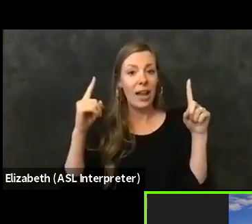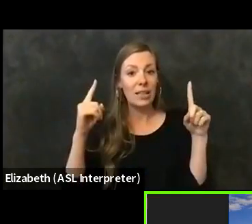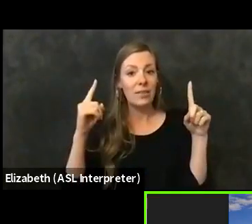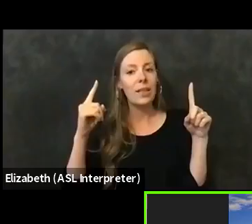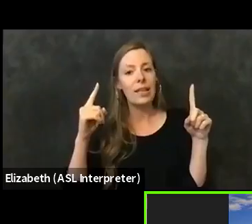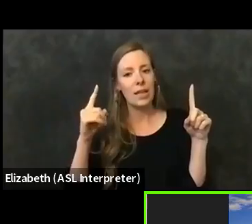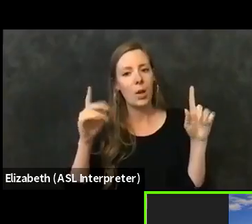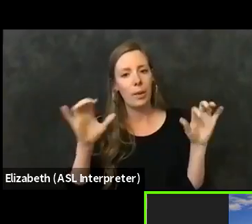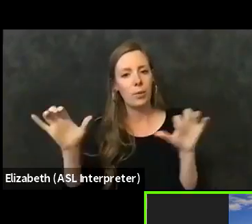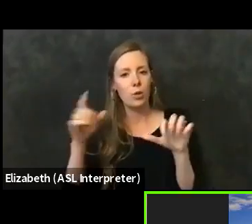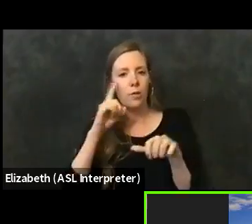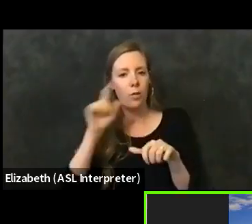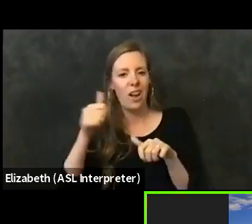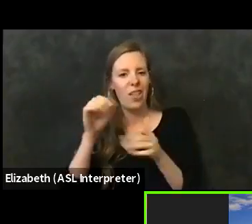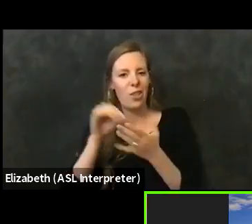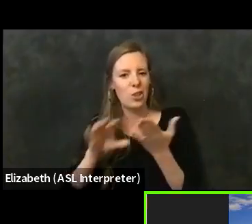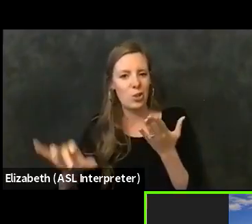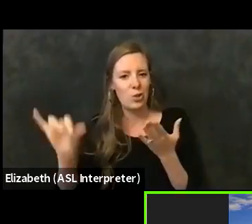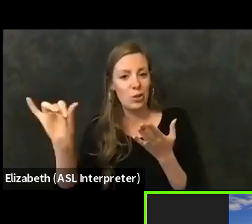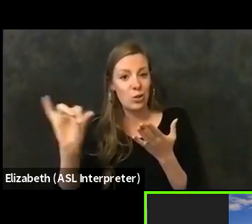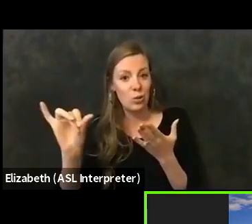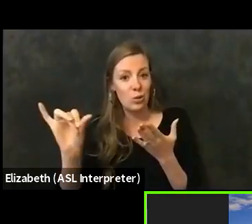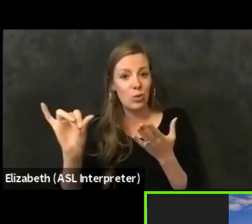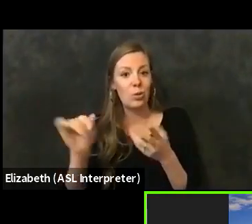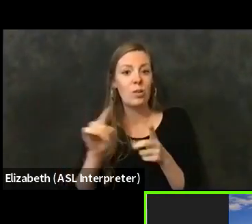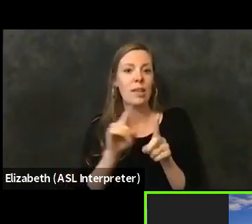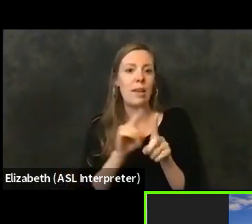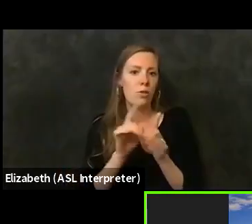We also anticipate movement on that in the next week or two.